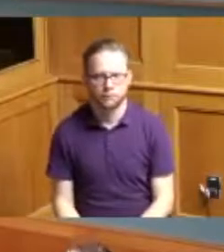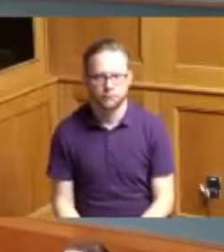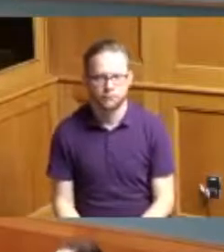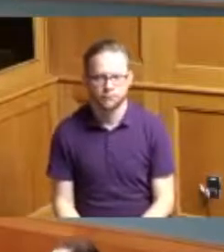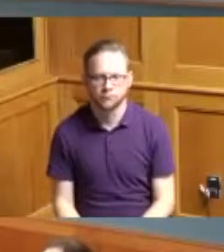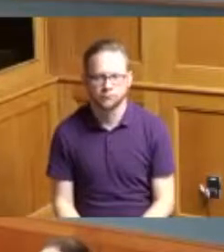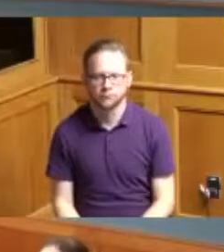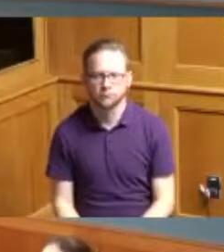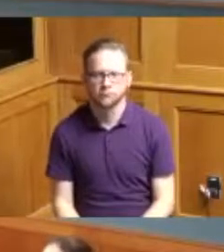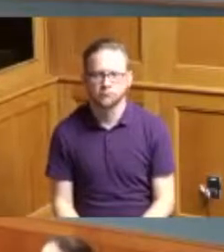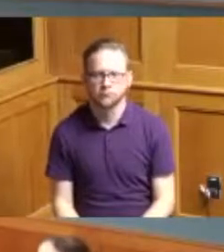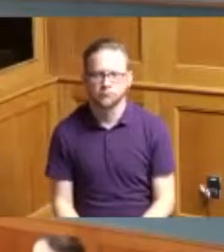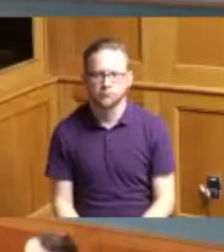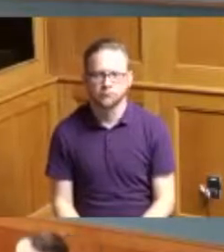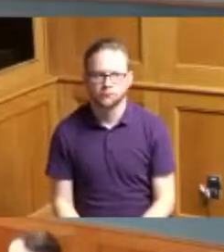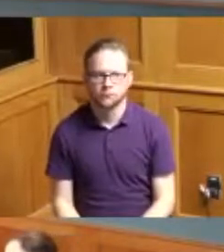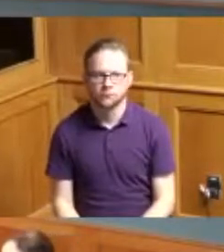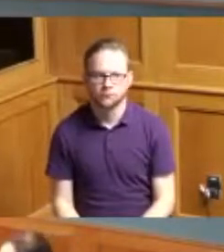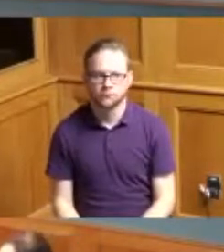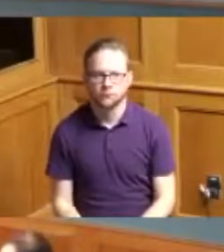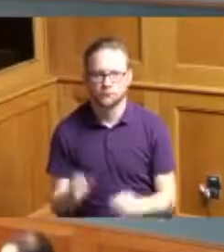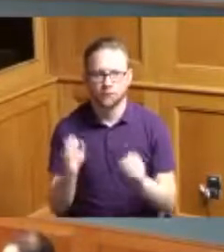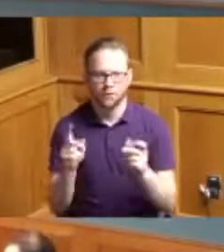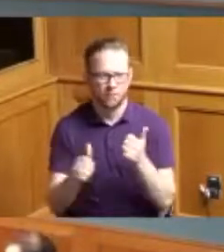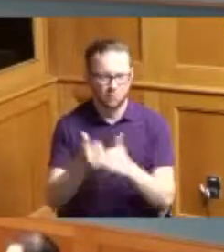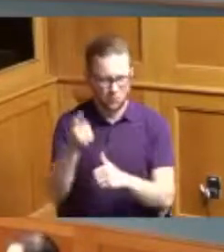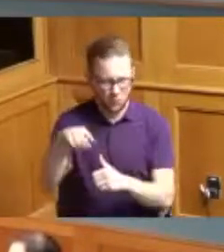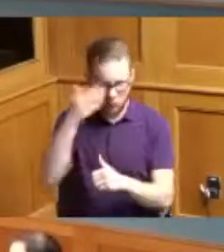okay most of you know but for those of you who don't know